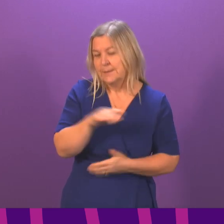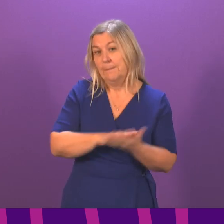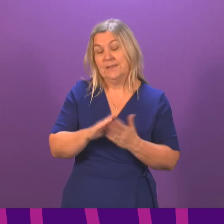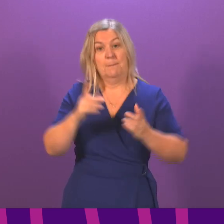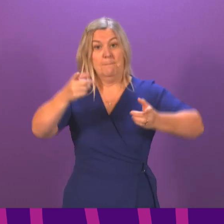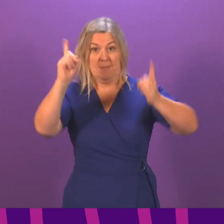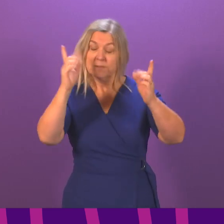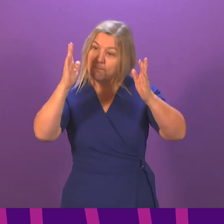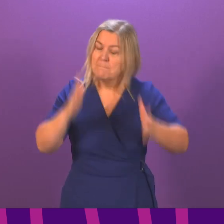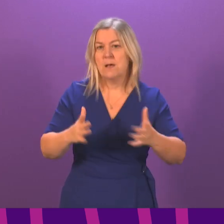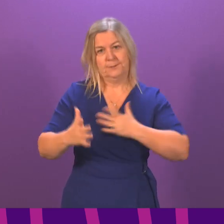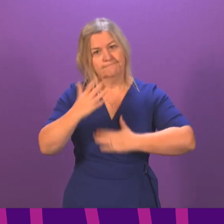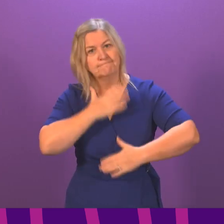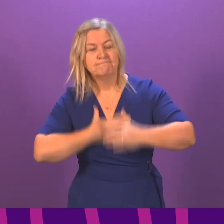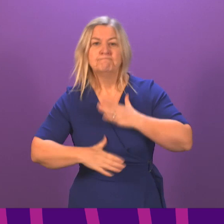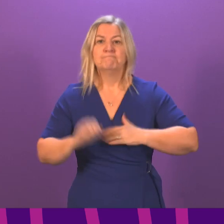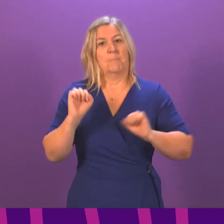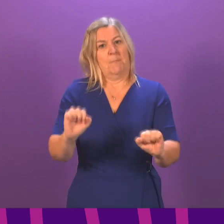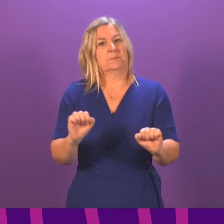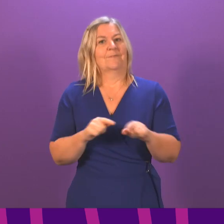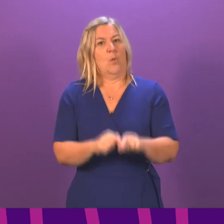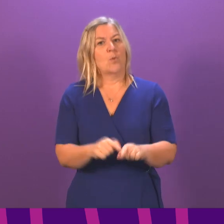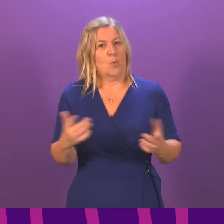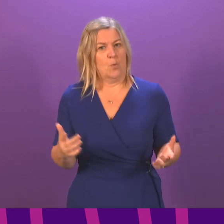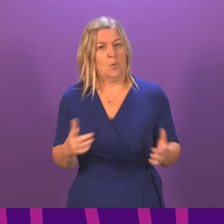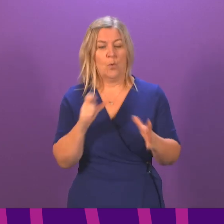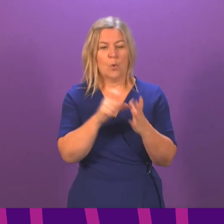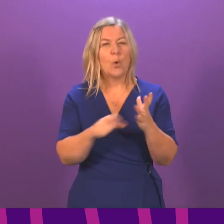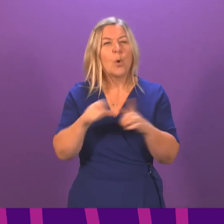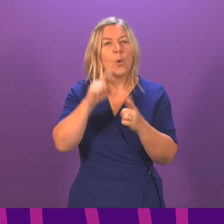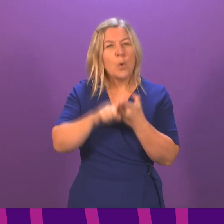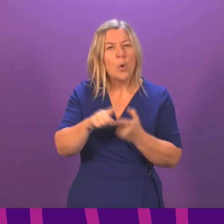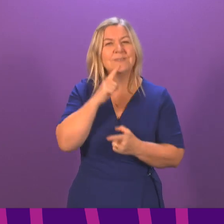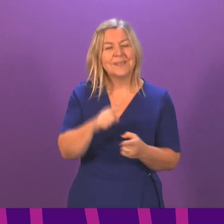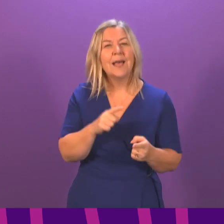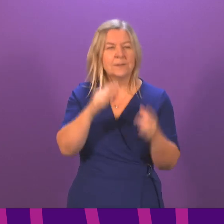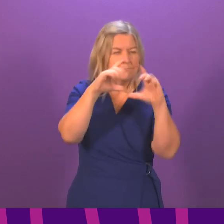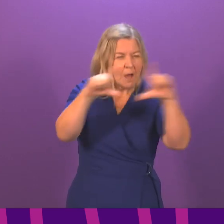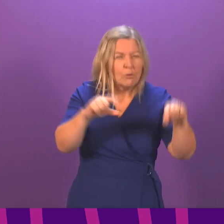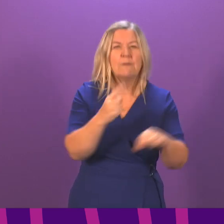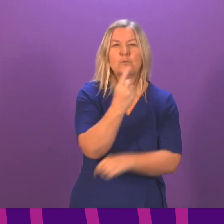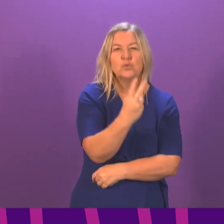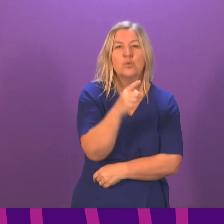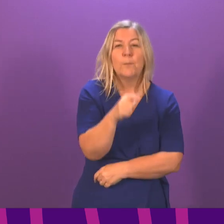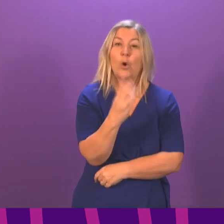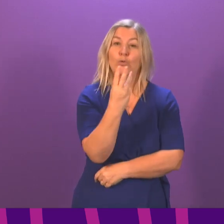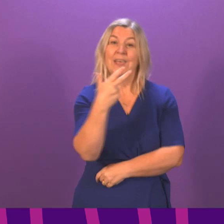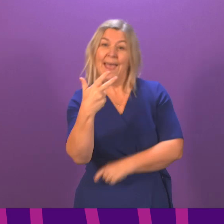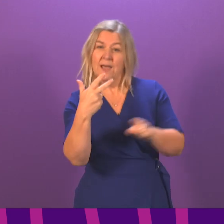the ministerial code. That code says at paragraph 2.38 that ministers “must not divulge”